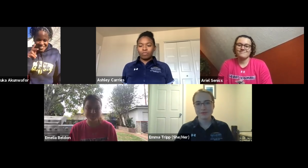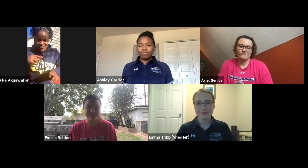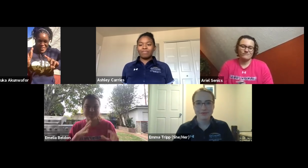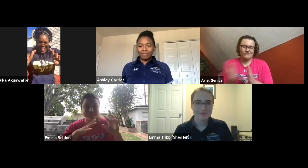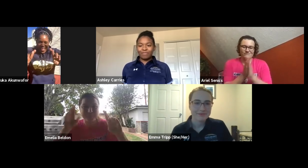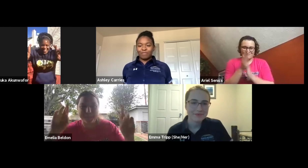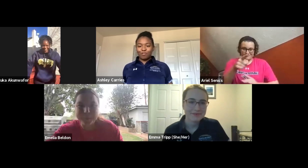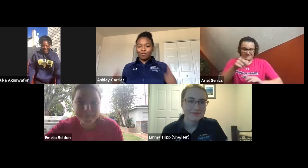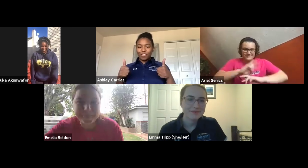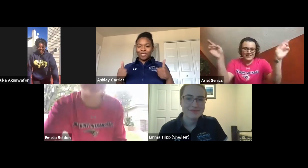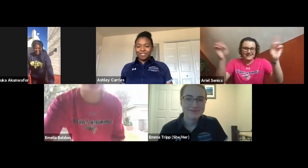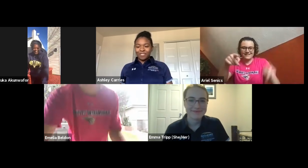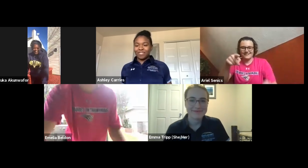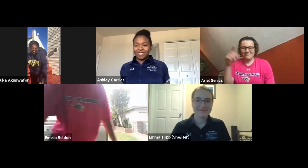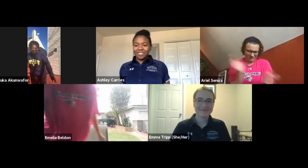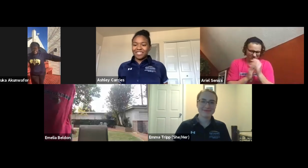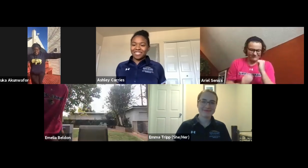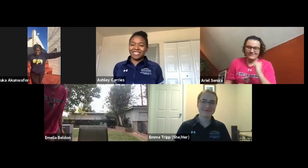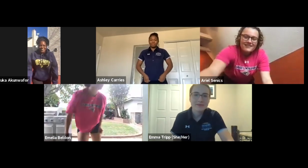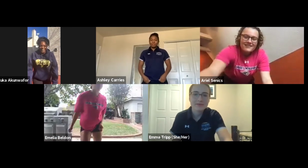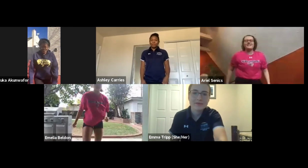> [All] Ready.